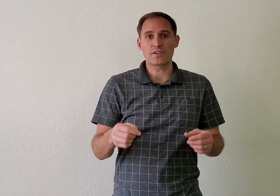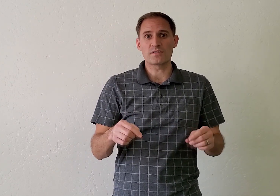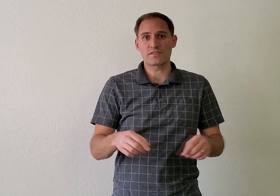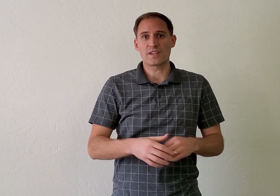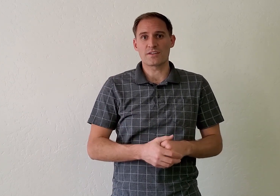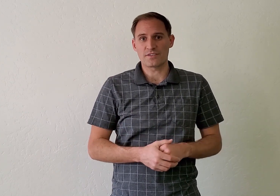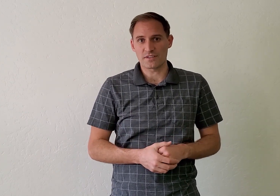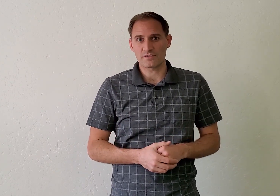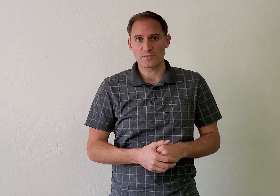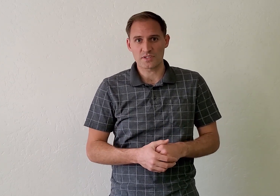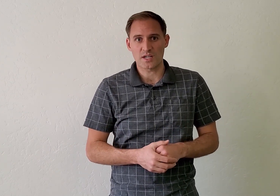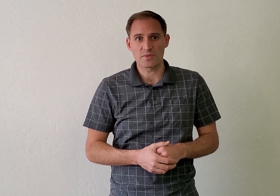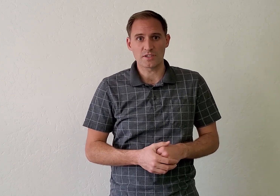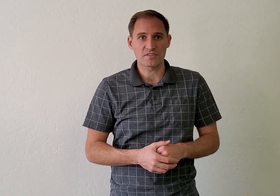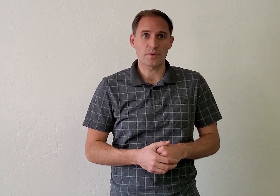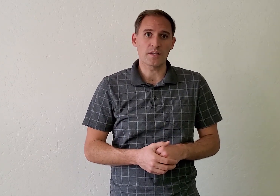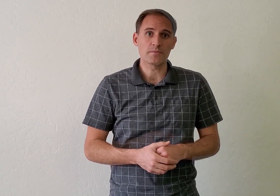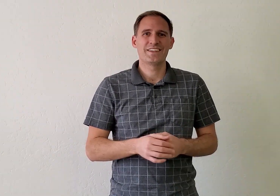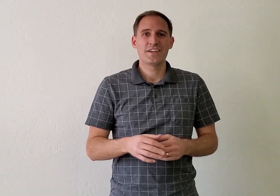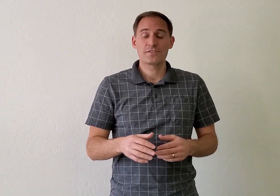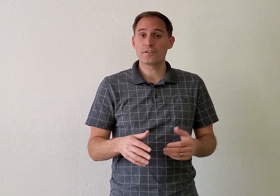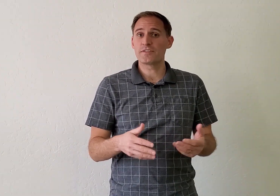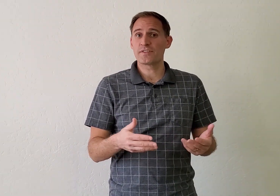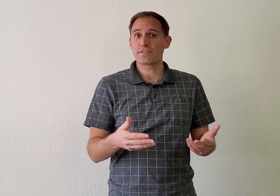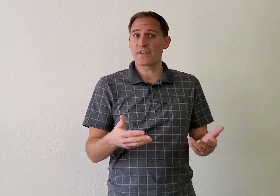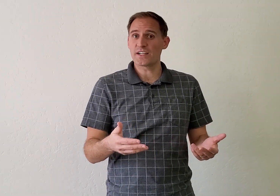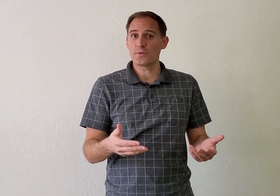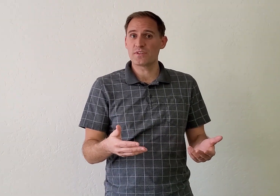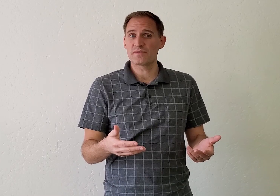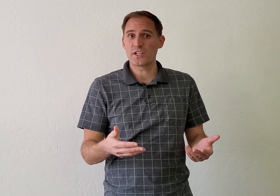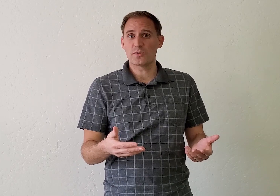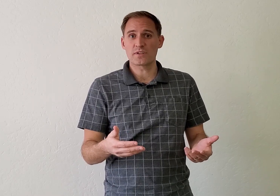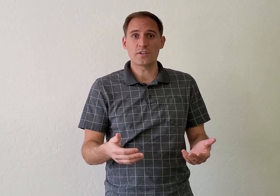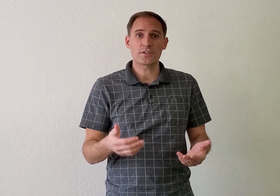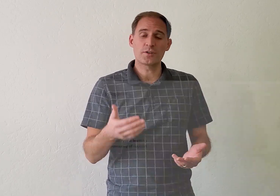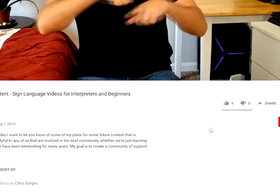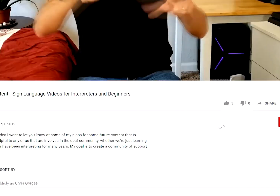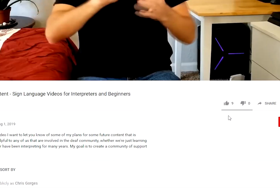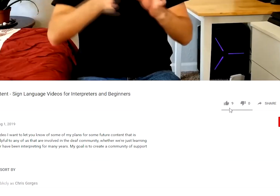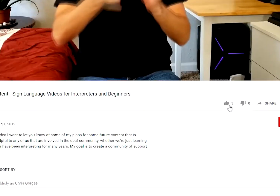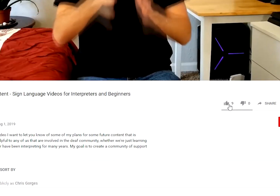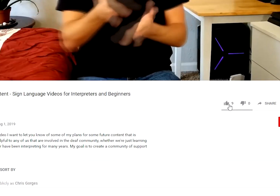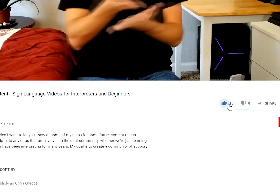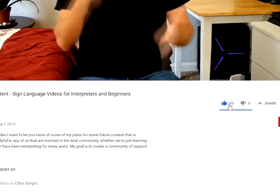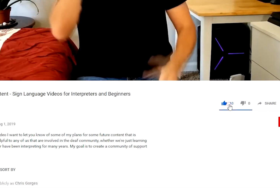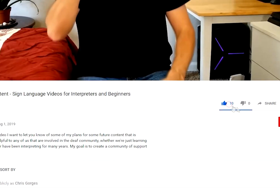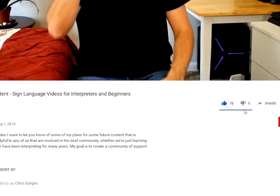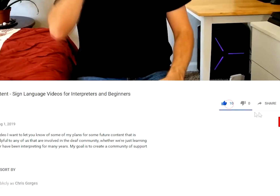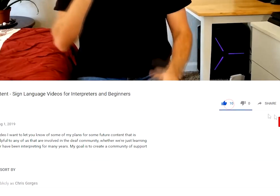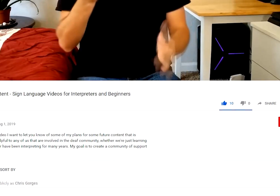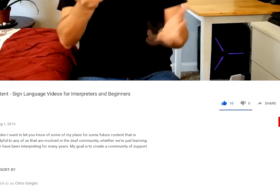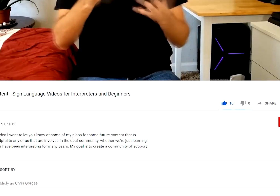those down in the description down below as well. So, if you found value in this video and all go ahead and hit that Like button, and if you haven't already